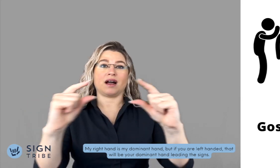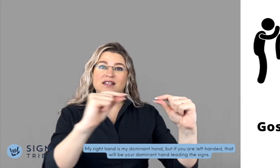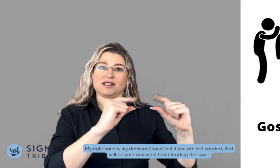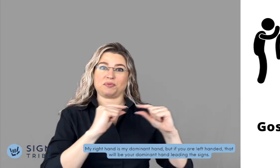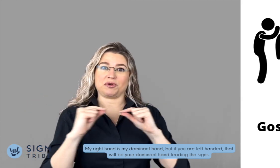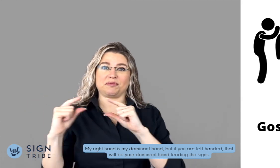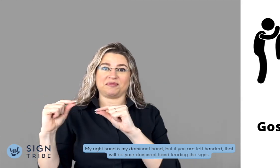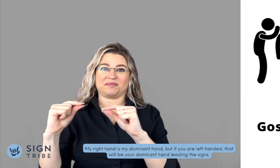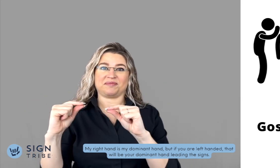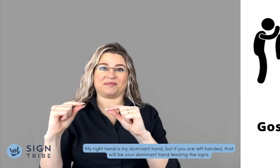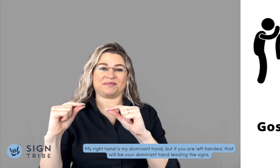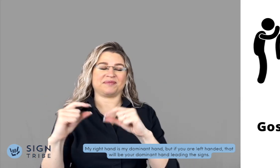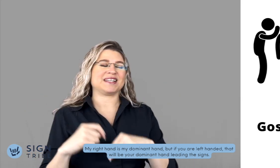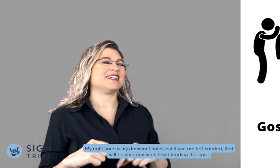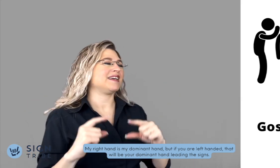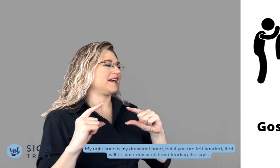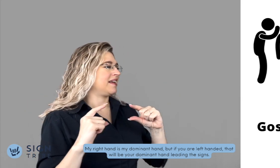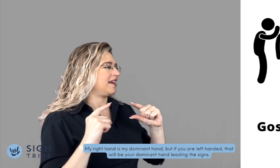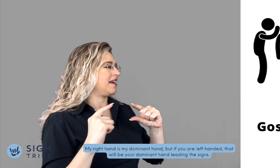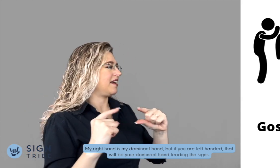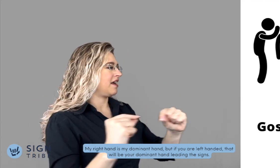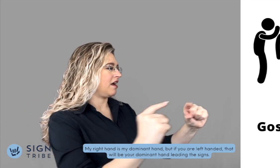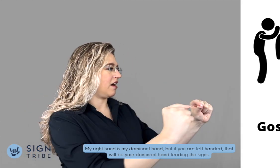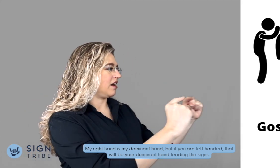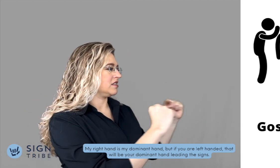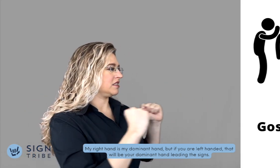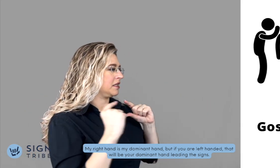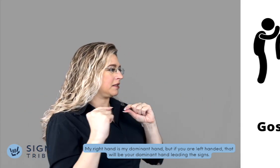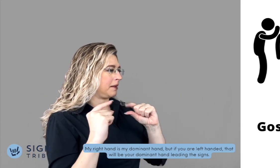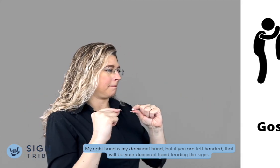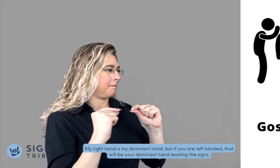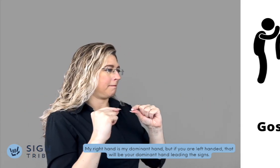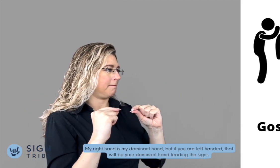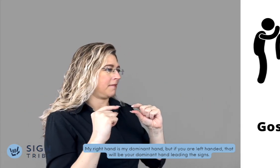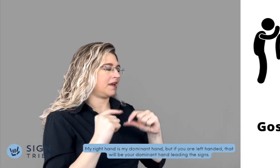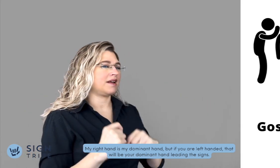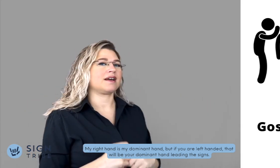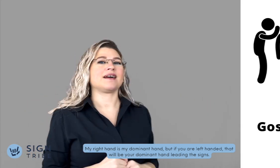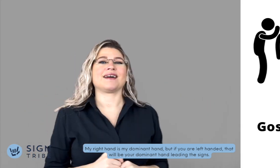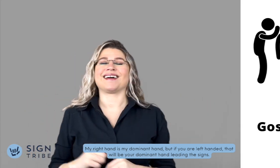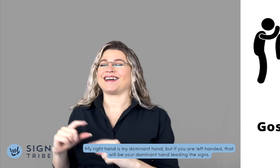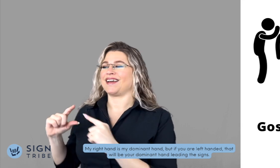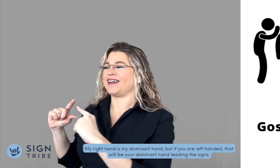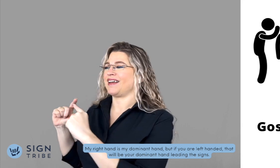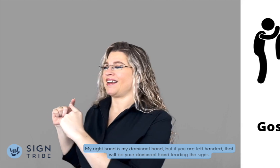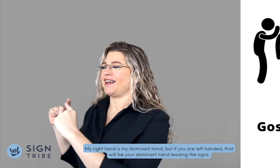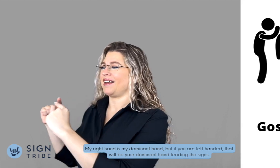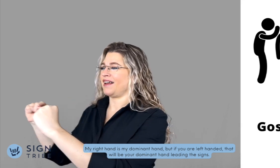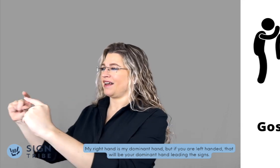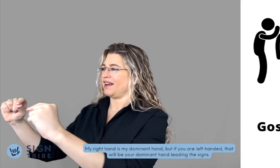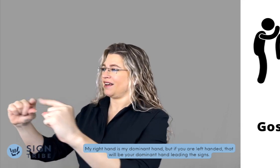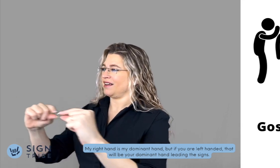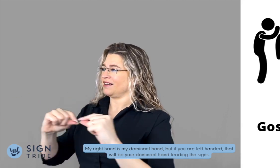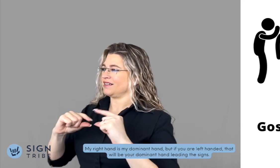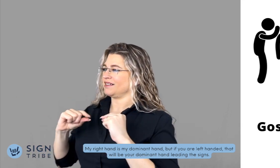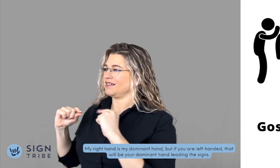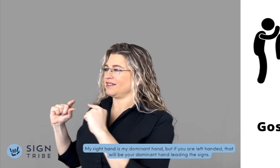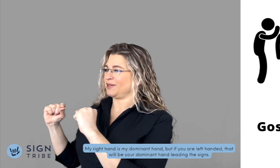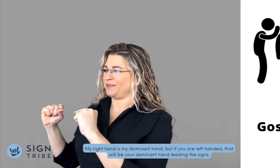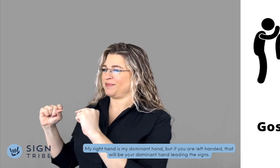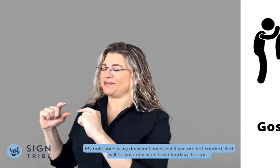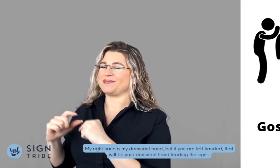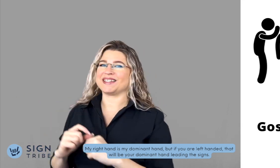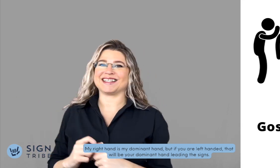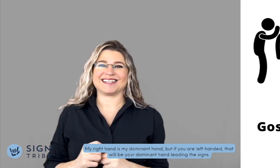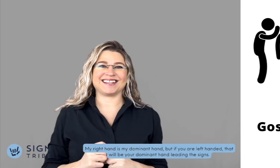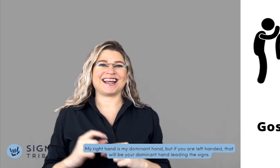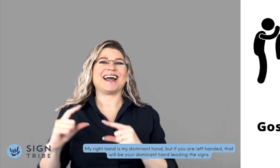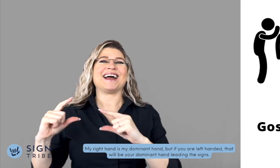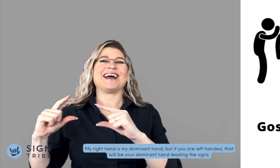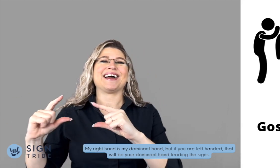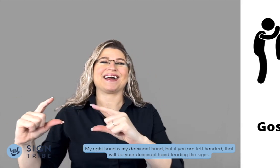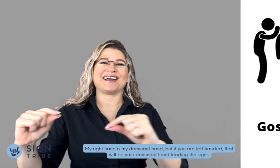Gossip.